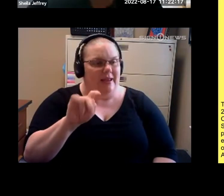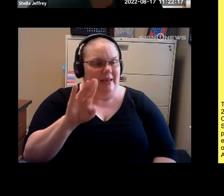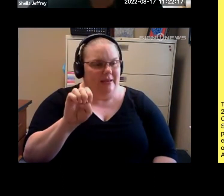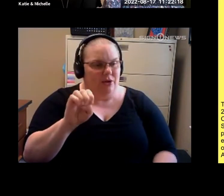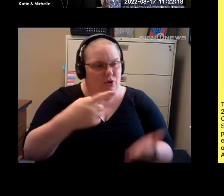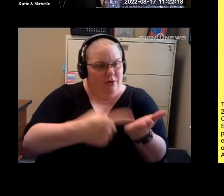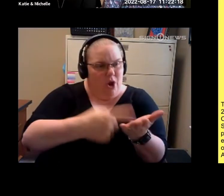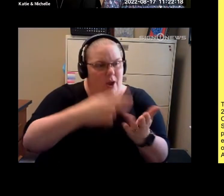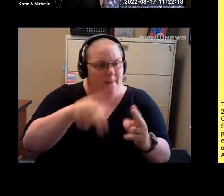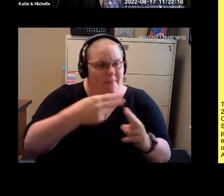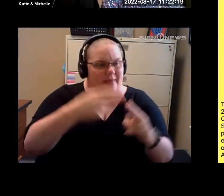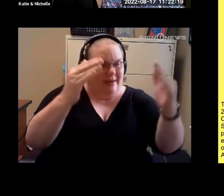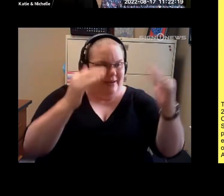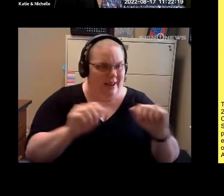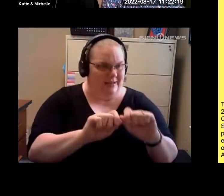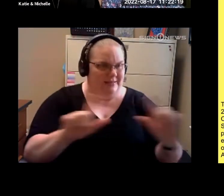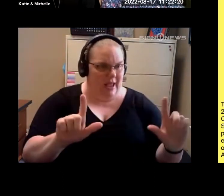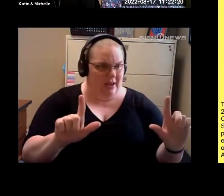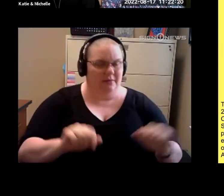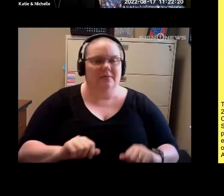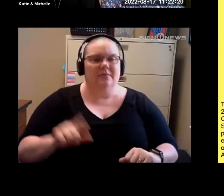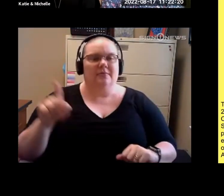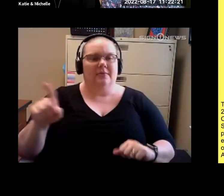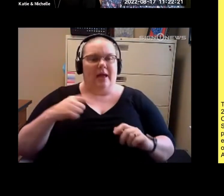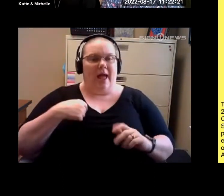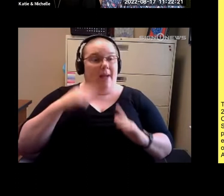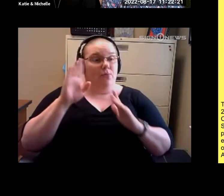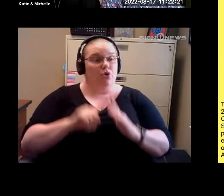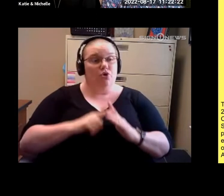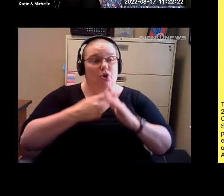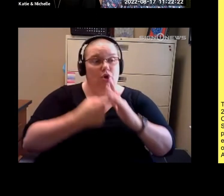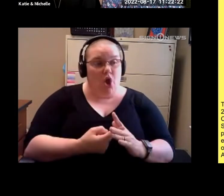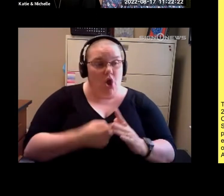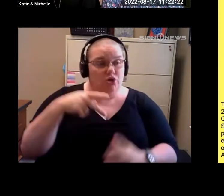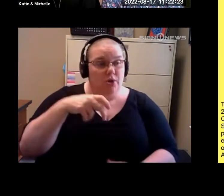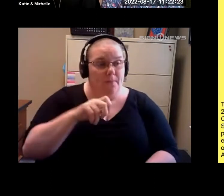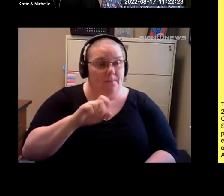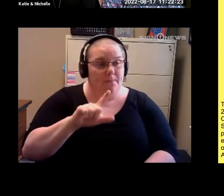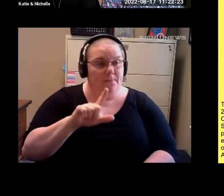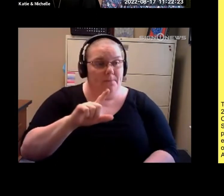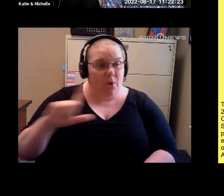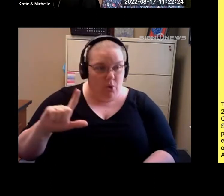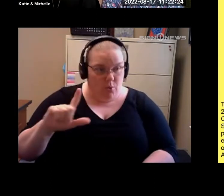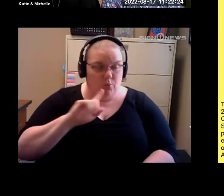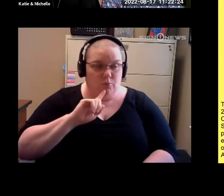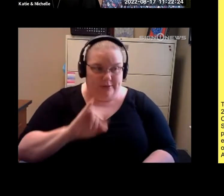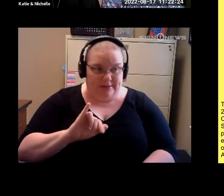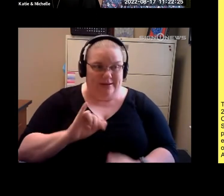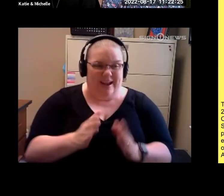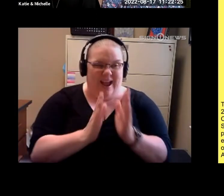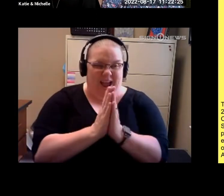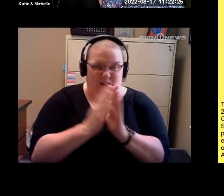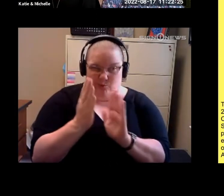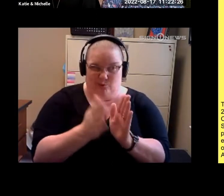so um I'm going to launch a poll that we're asking everyone to complete it's a zoom call and what it